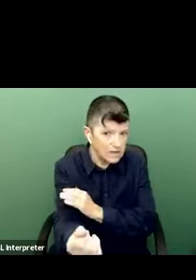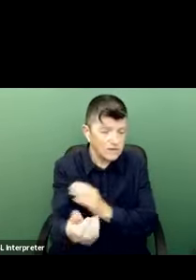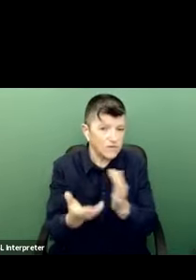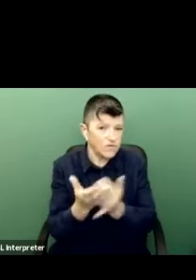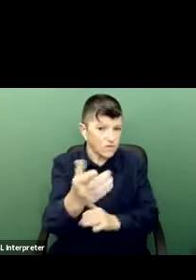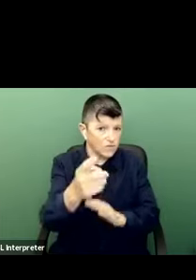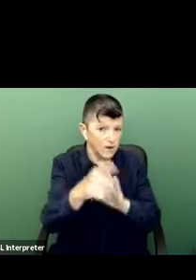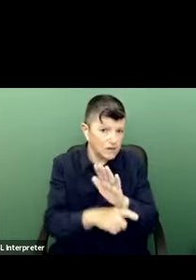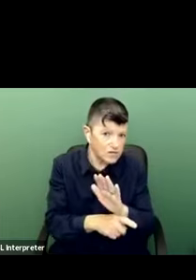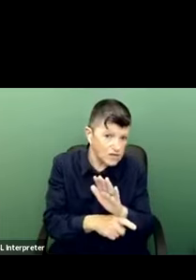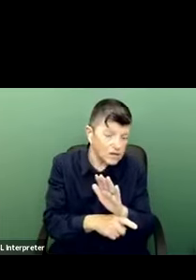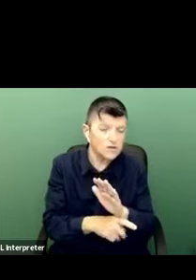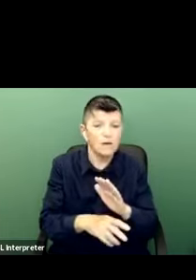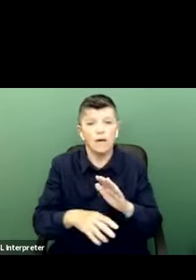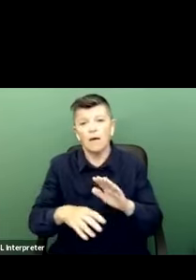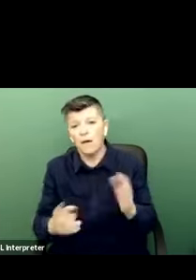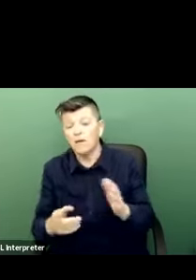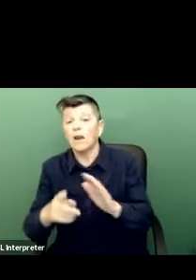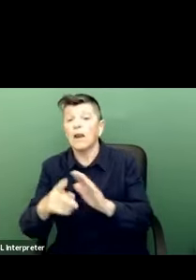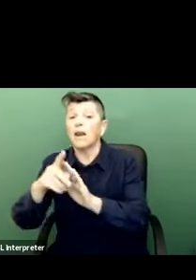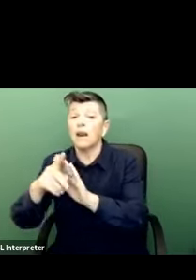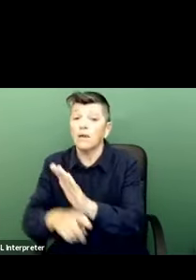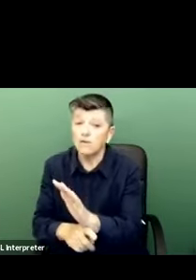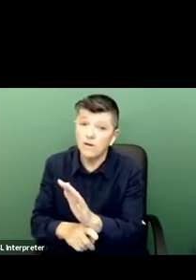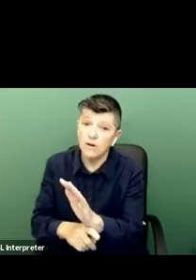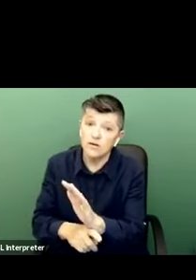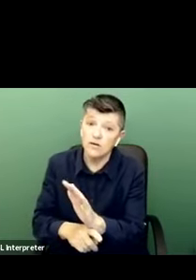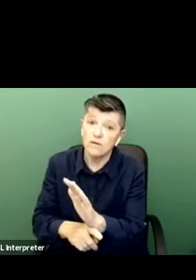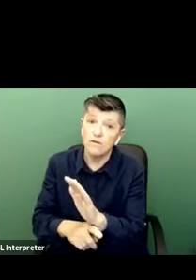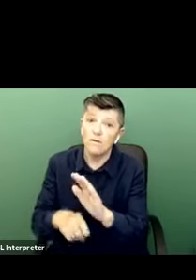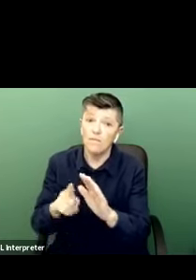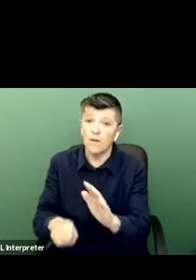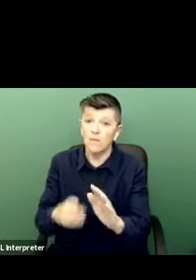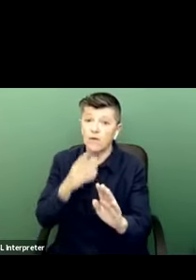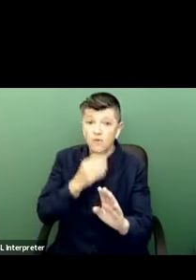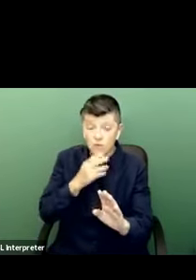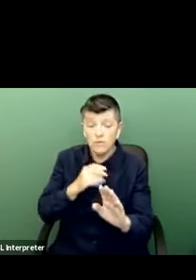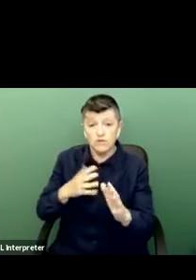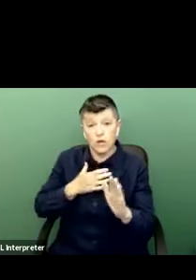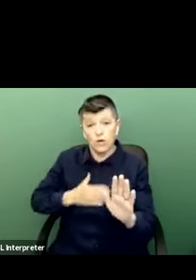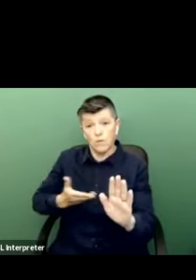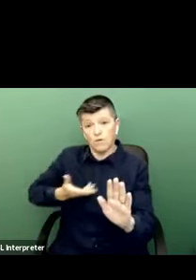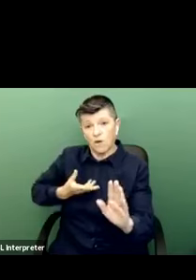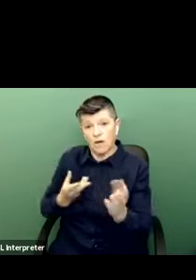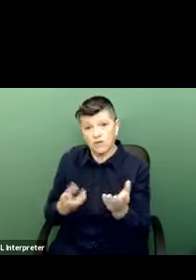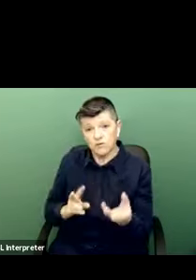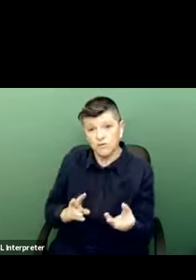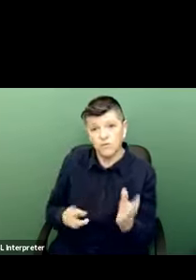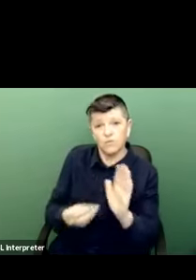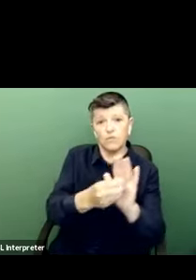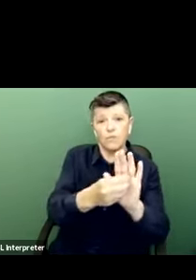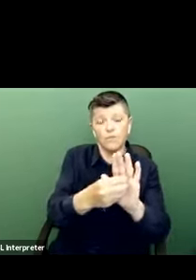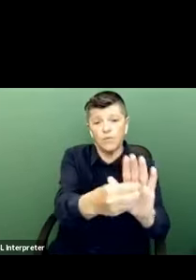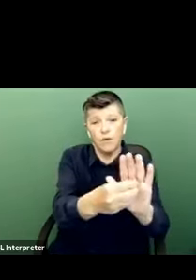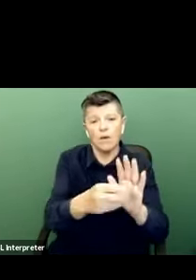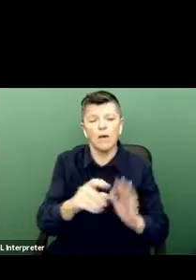by the recognition of some foundtional claims as globally acknowledged human rights